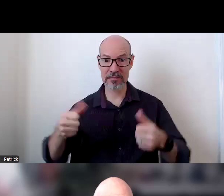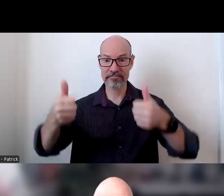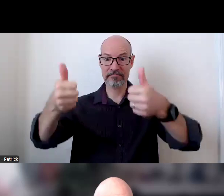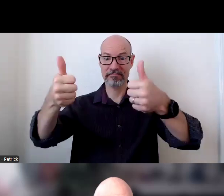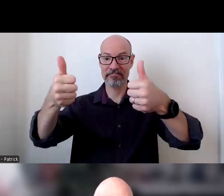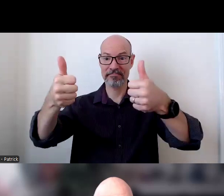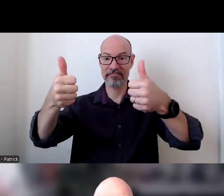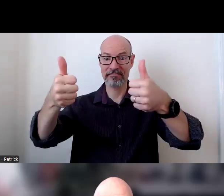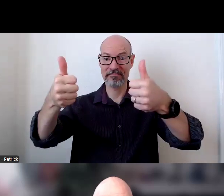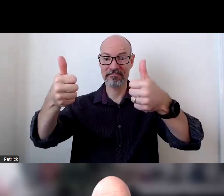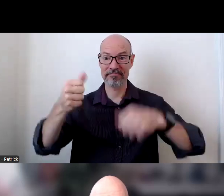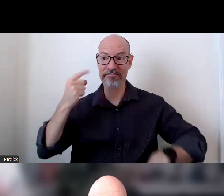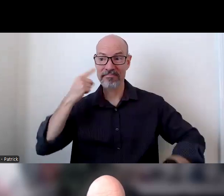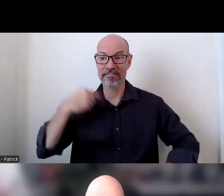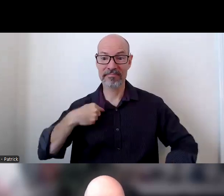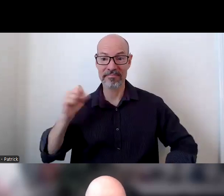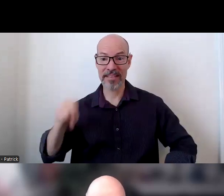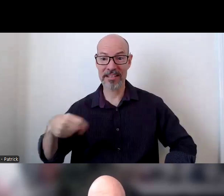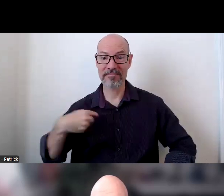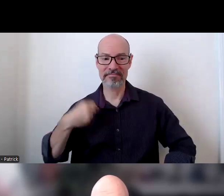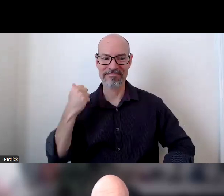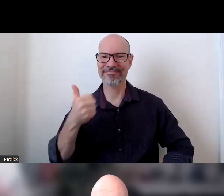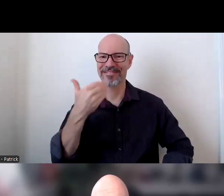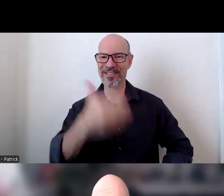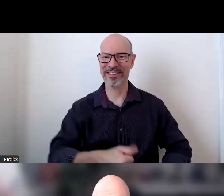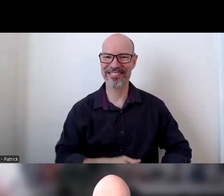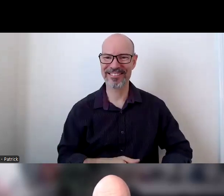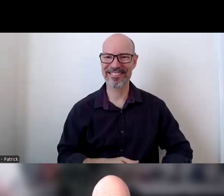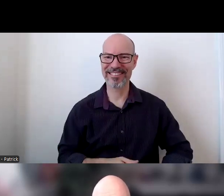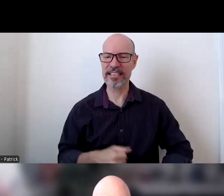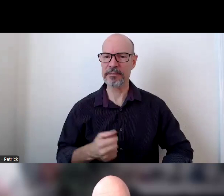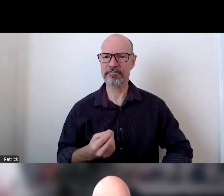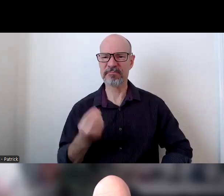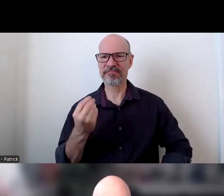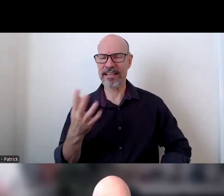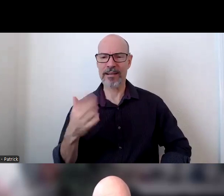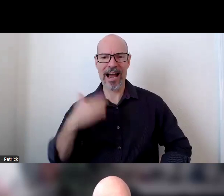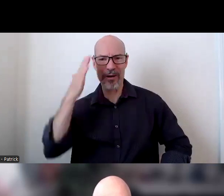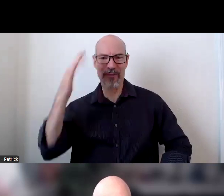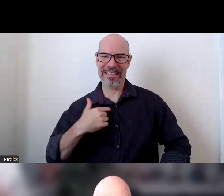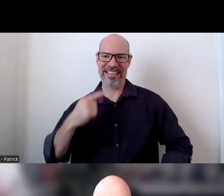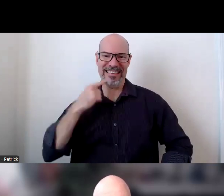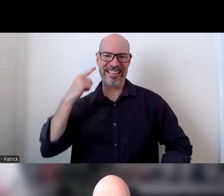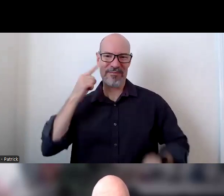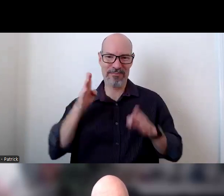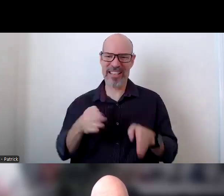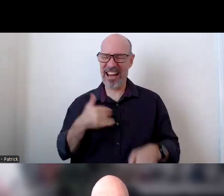everybody can hear me. You can? Great. This is a funny question